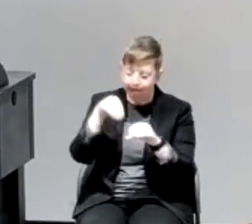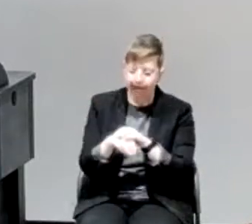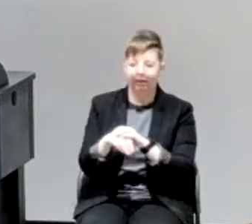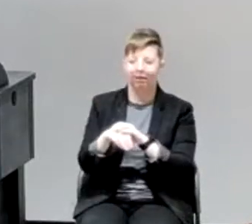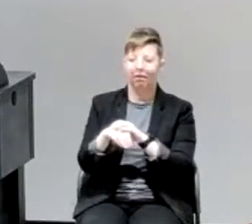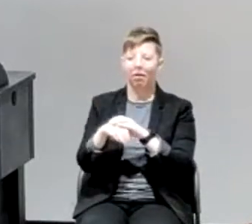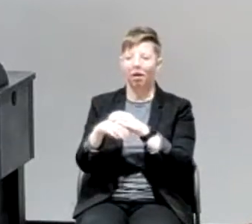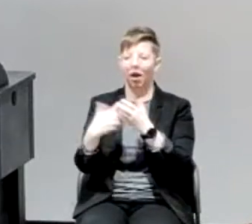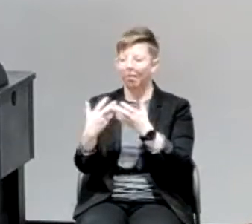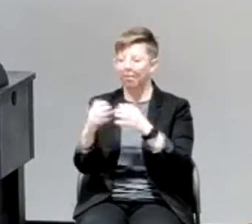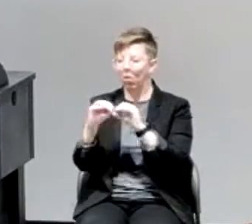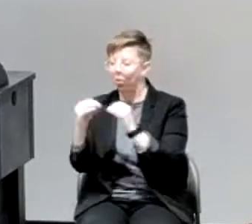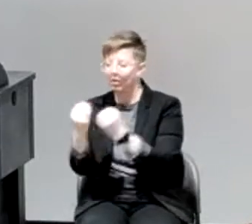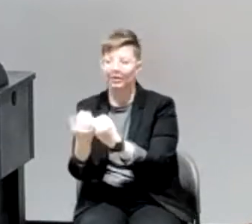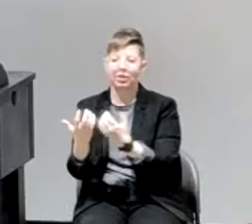to create space within a culture, within a